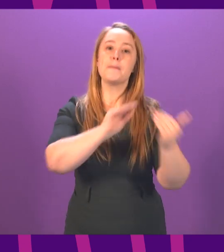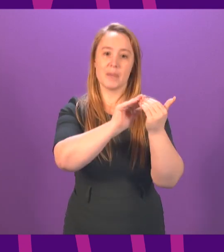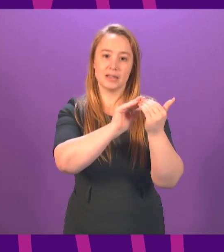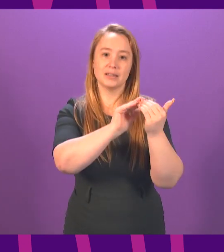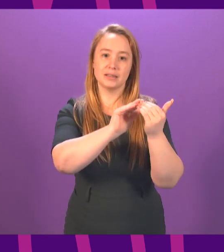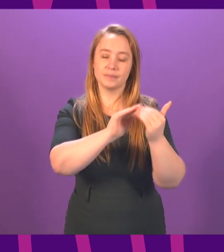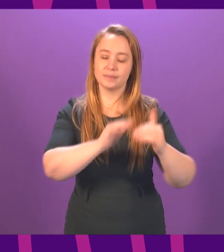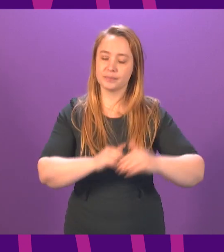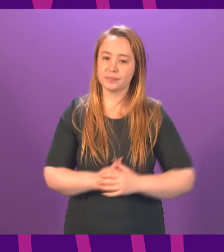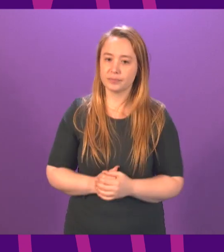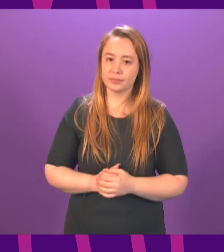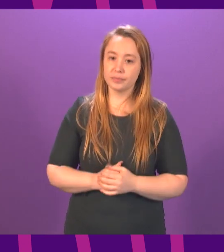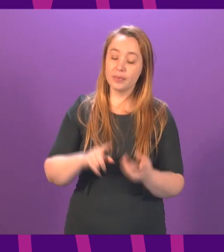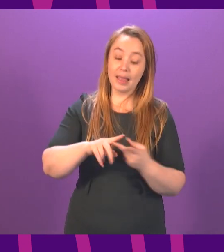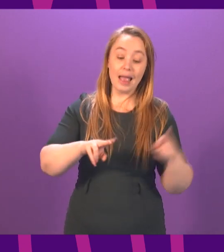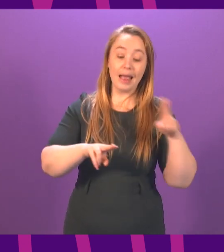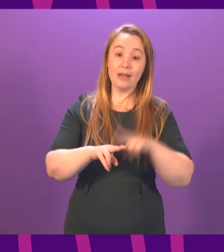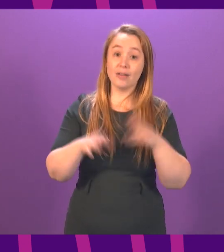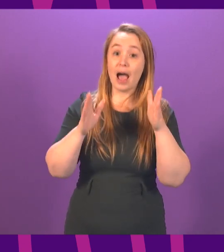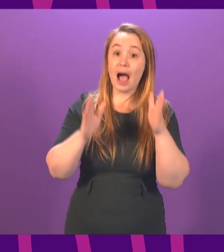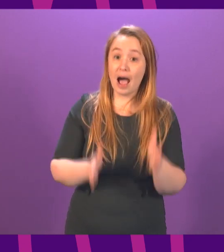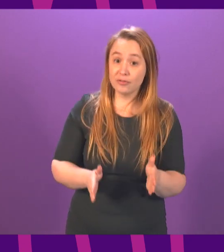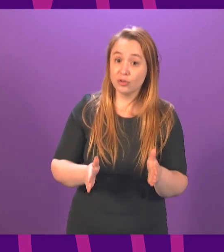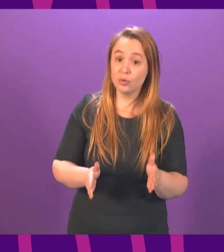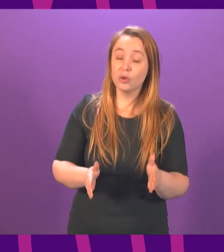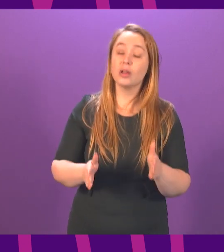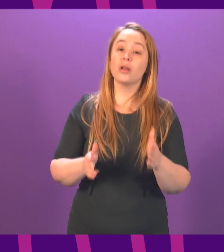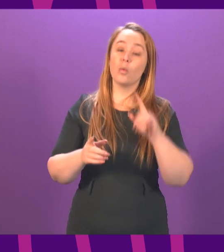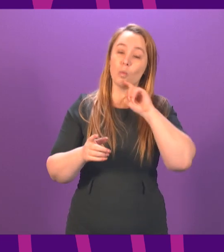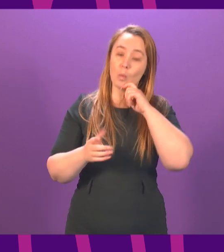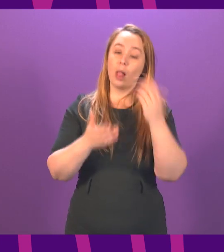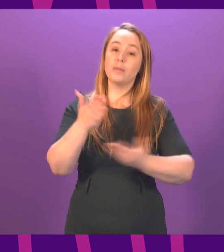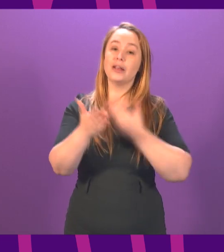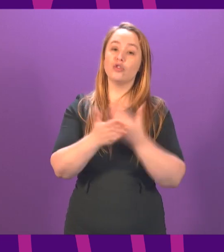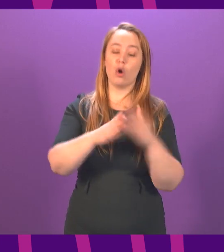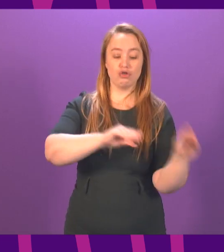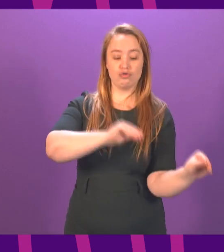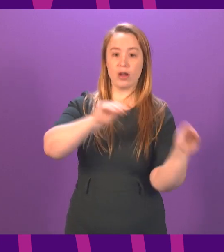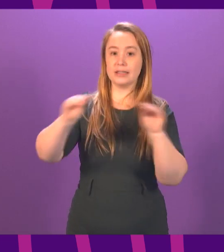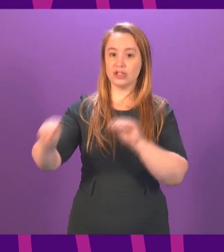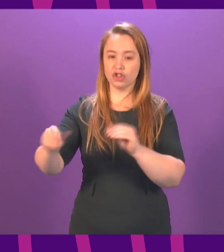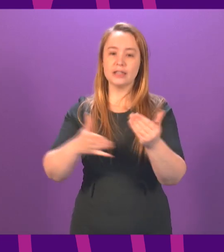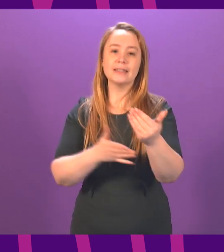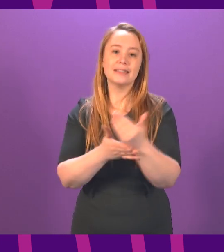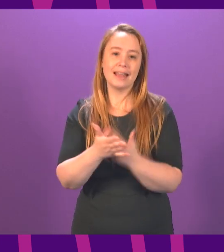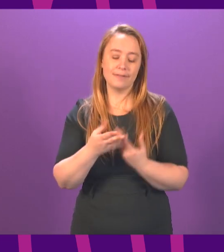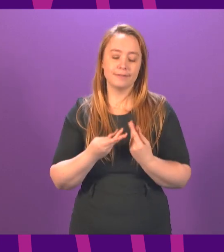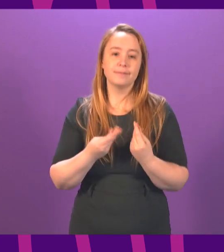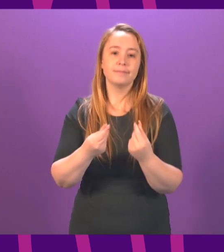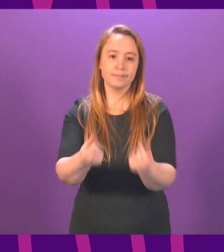and, should it be necessary, to seek assurances that any transition is managed safely. I am